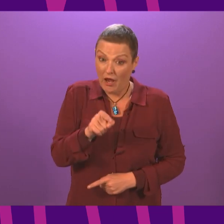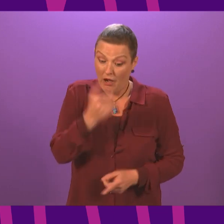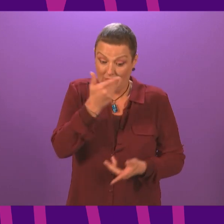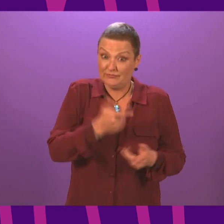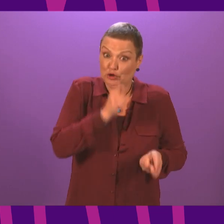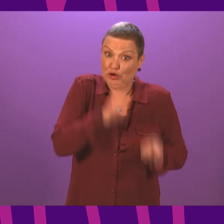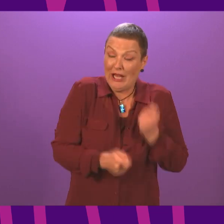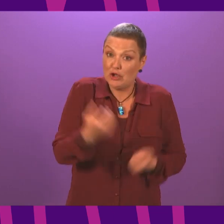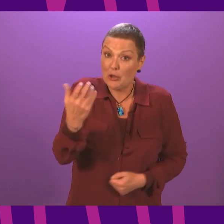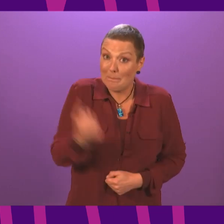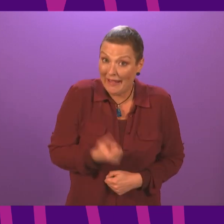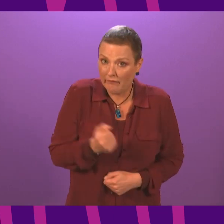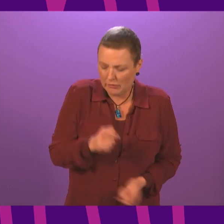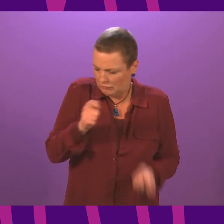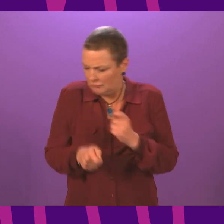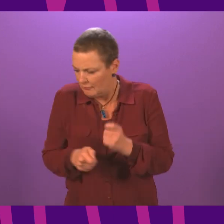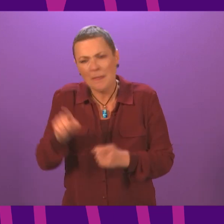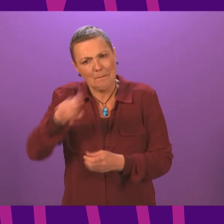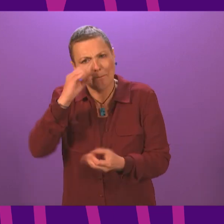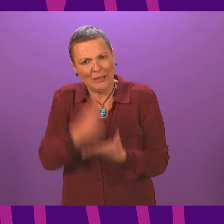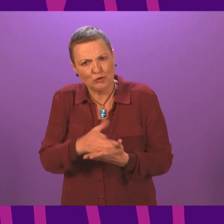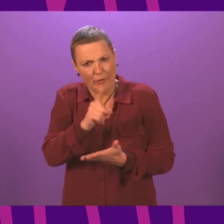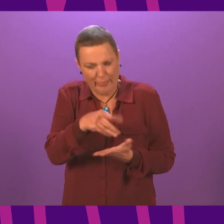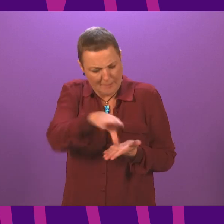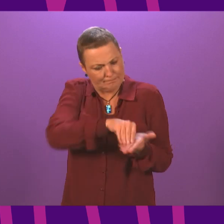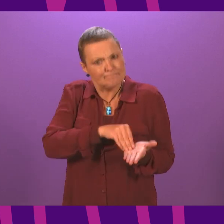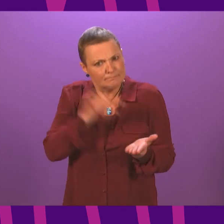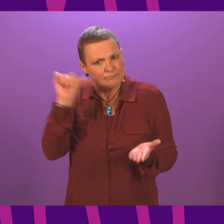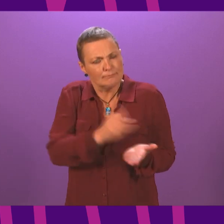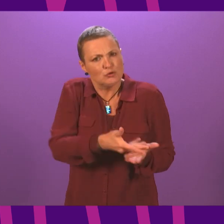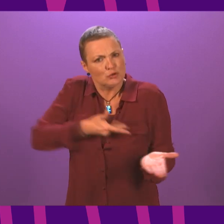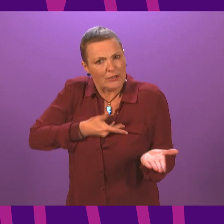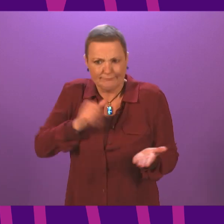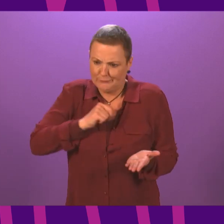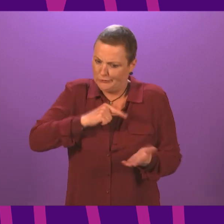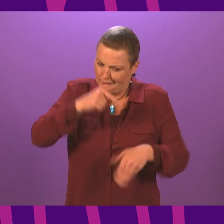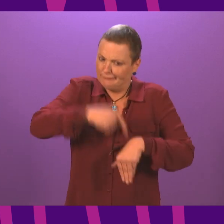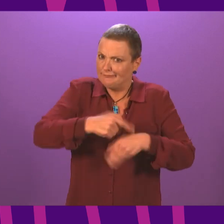I will always prioritise making sure that people get the payments they are entitled to, in these troubled times above all.